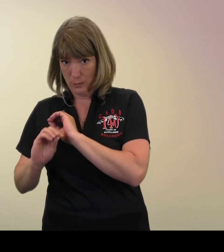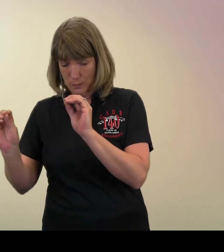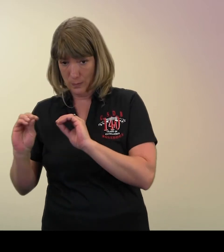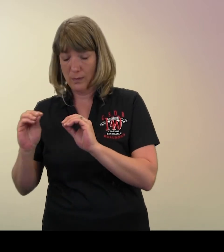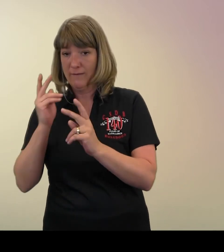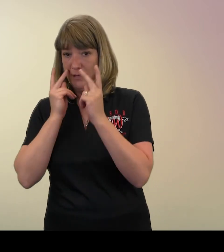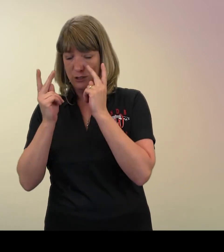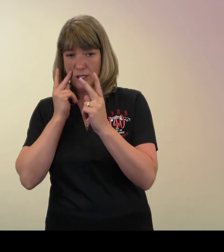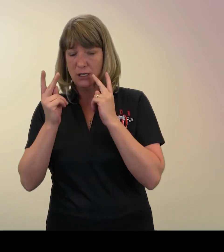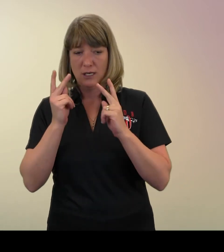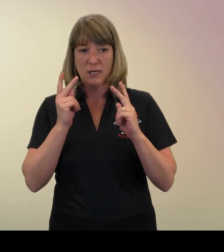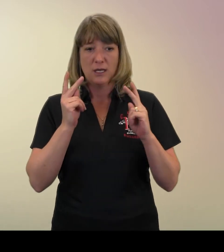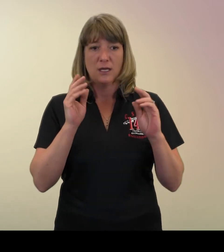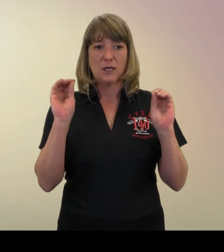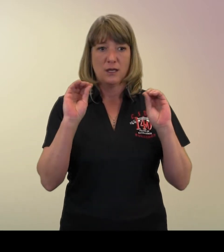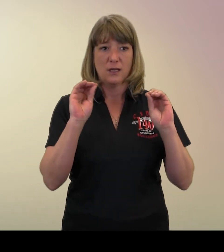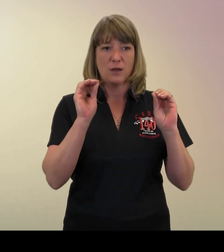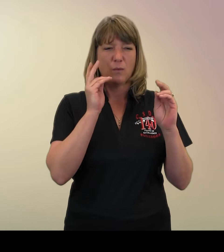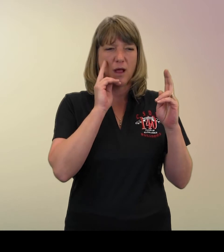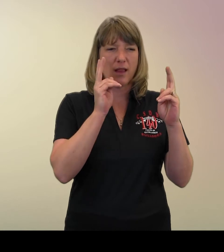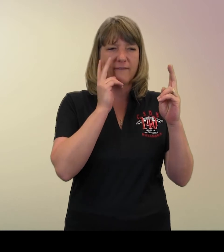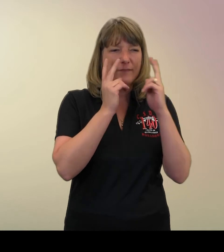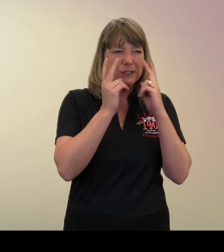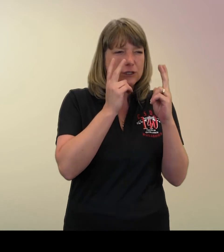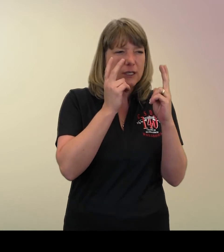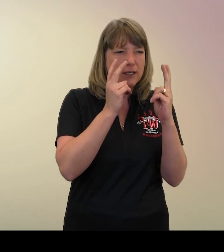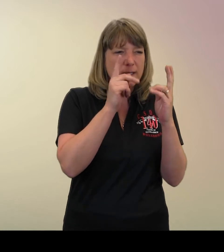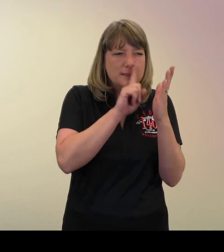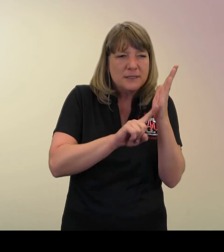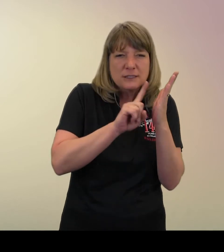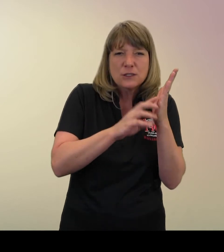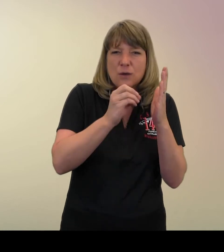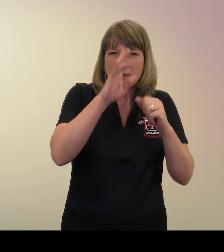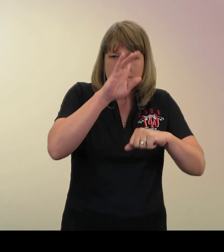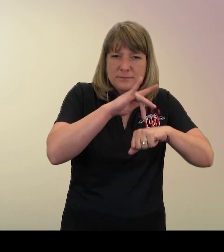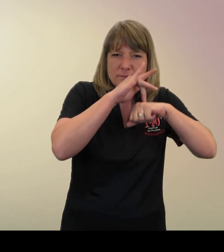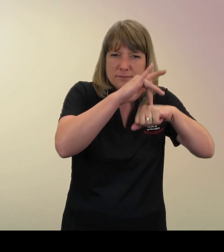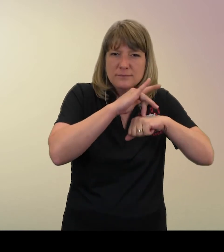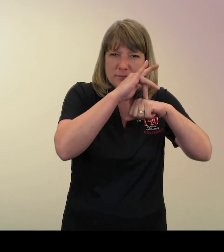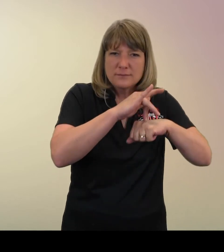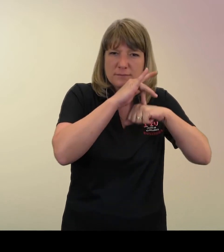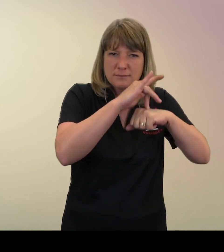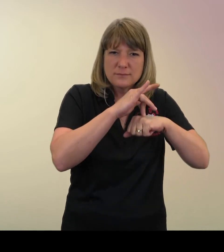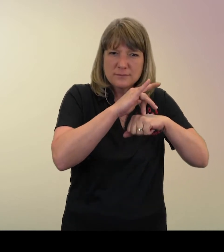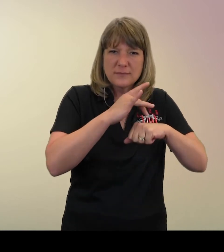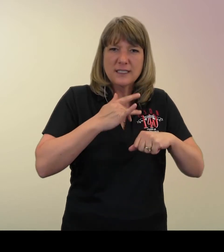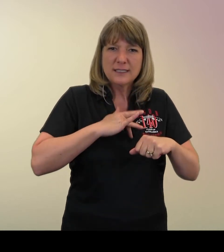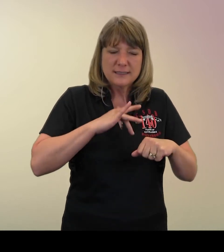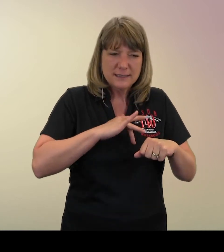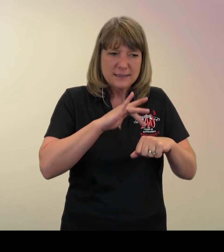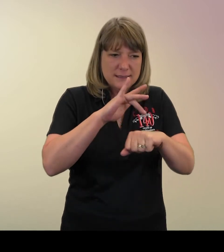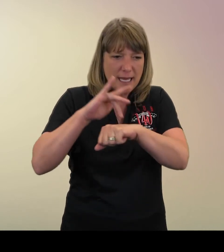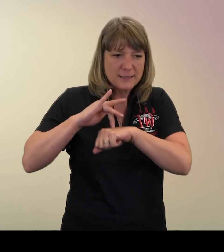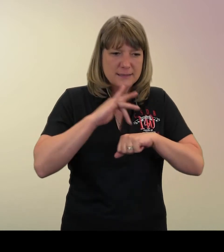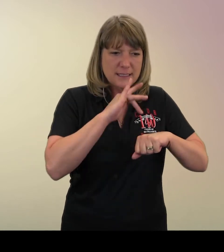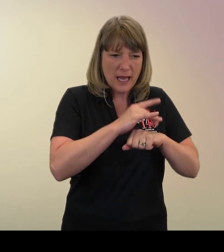of a vision impairment or a visual difference to see visual inspection or that persistent olfactory